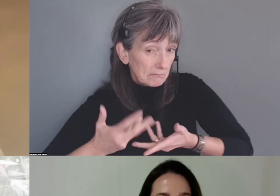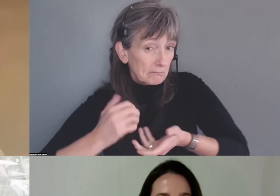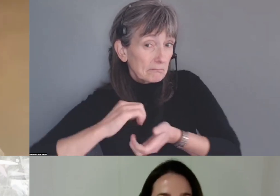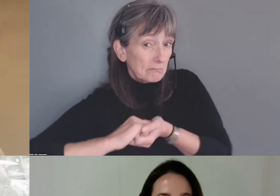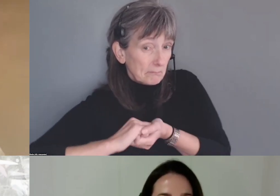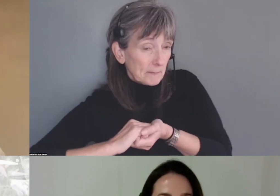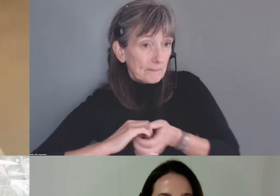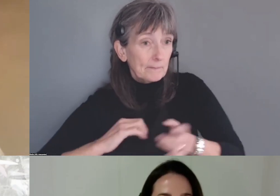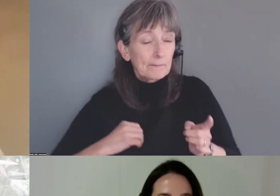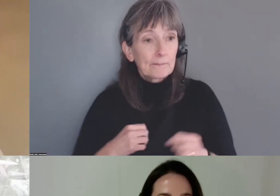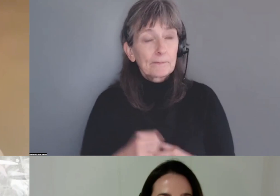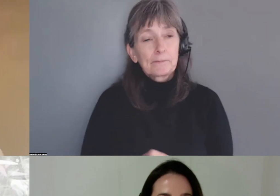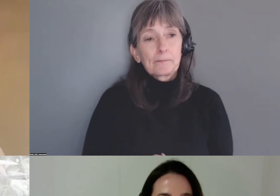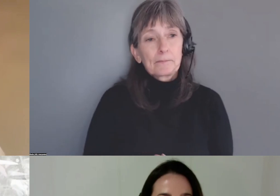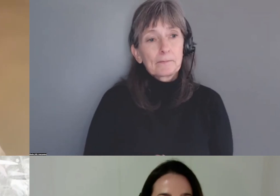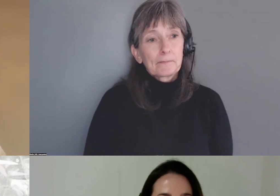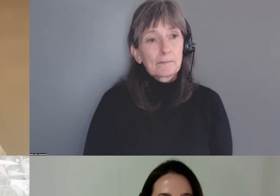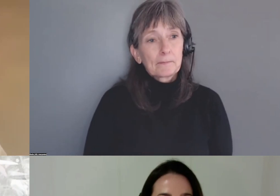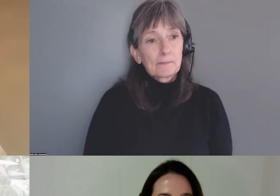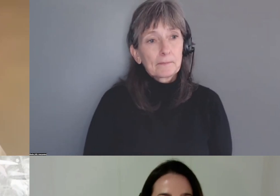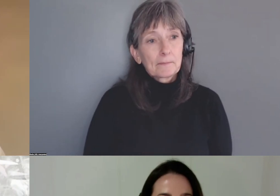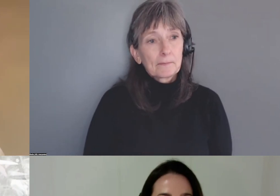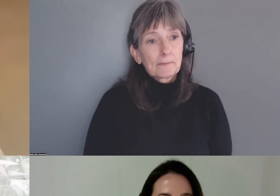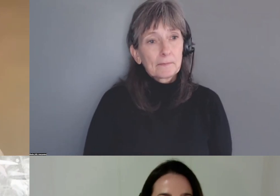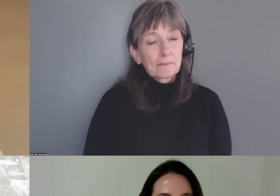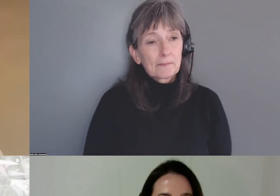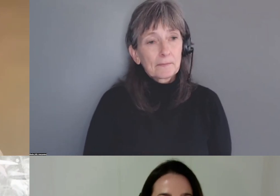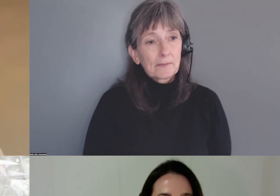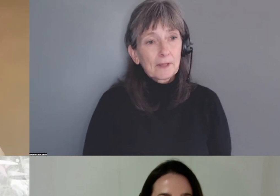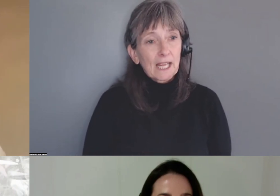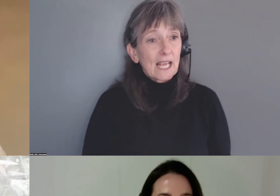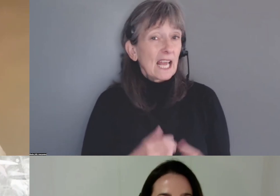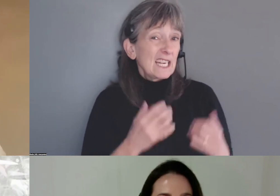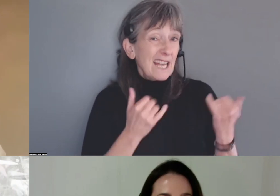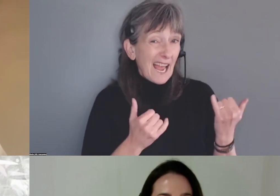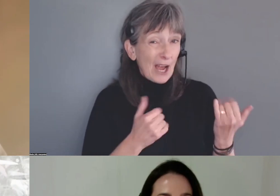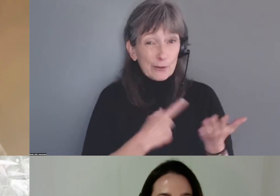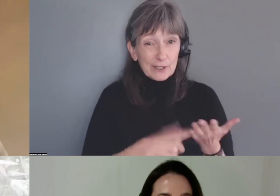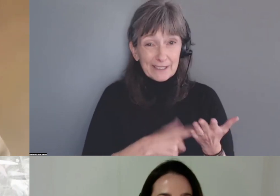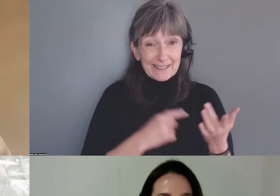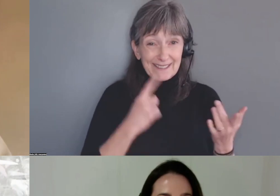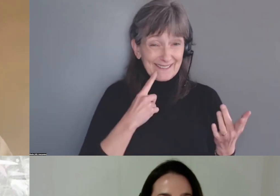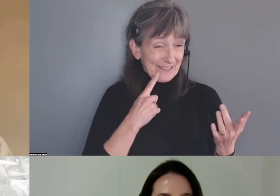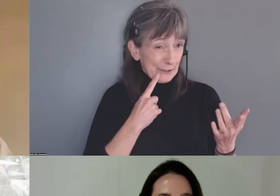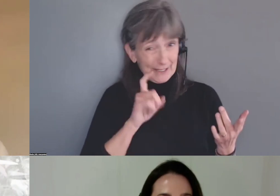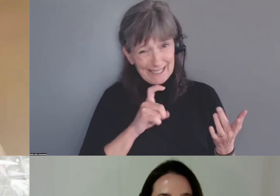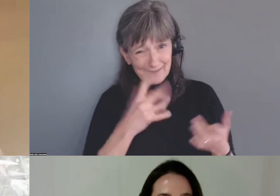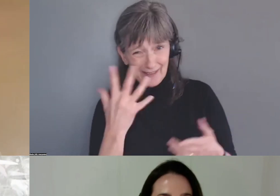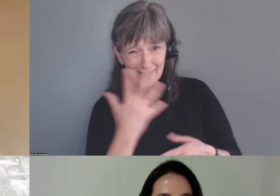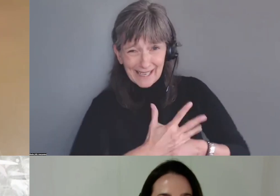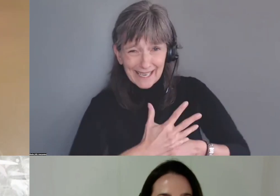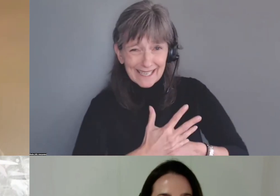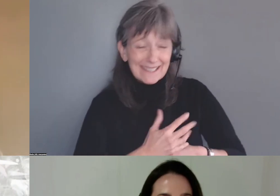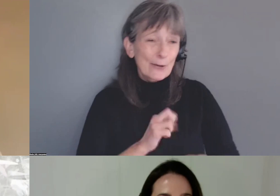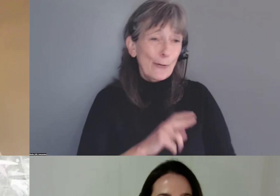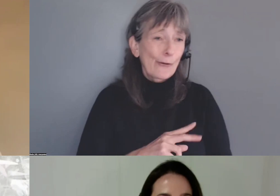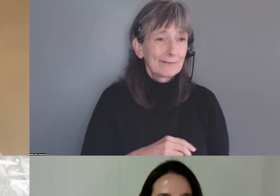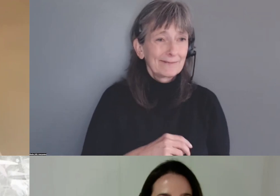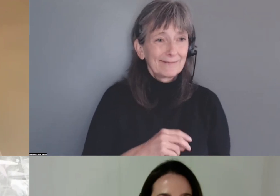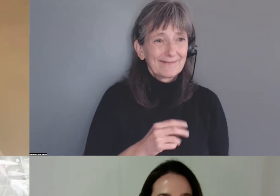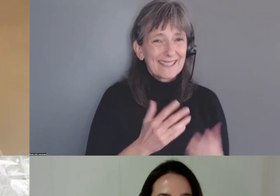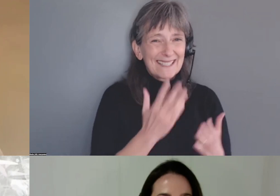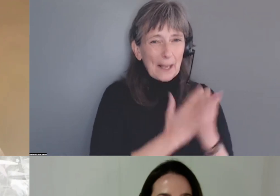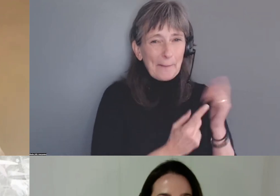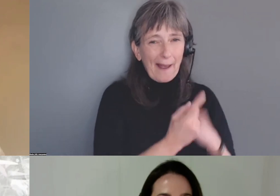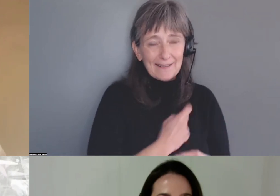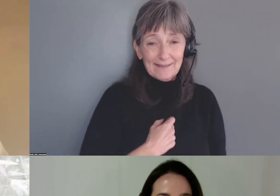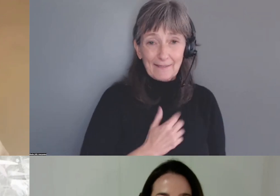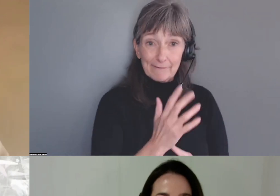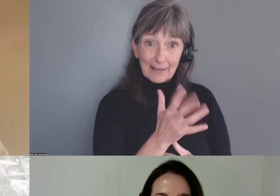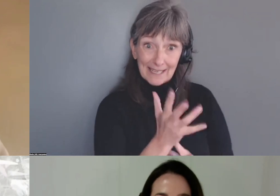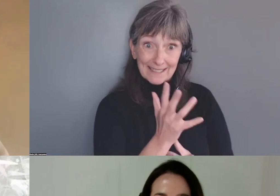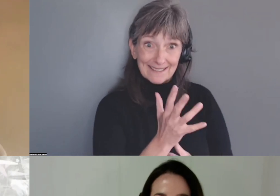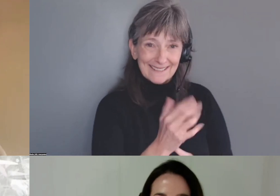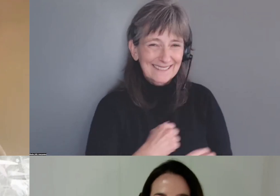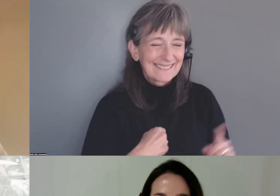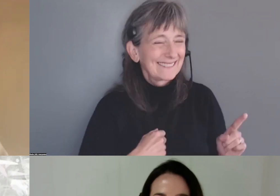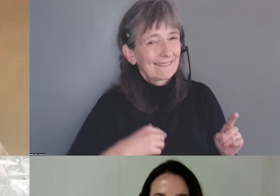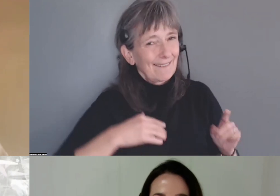just, you know... Do we need five days? Can't we do five seconds?" So, we haven't done those yet.